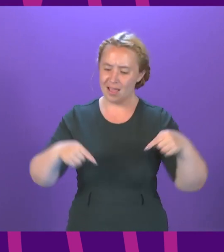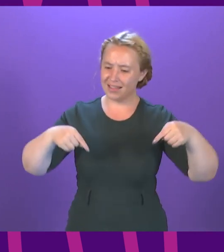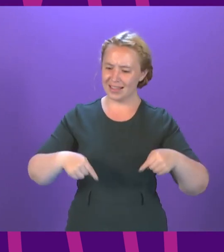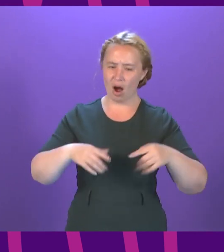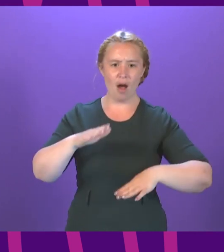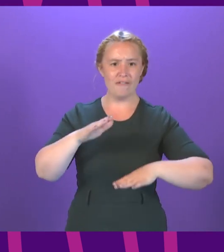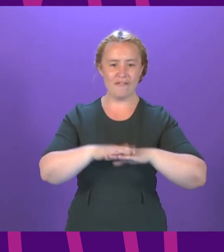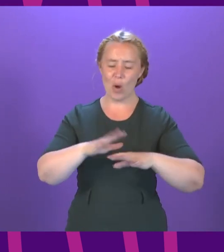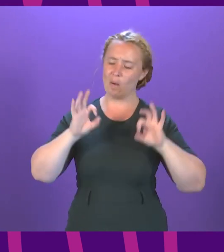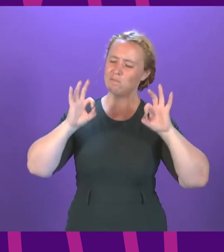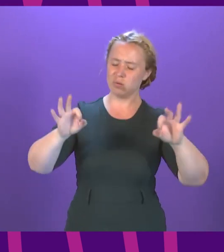but vaccination along with PCR tests on the second day after arrival are deemed to be a proportionate